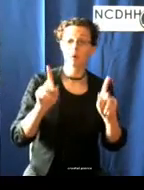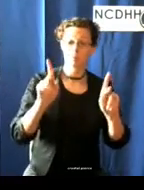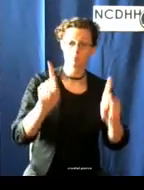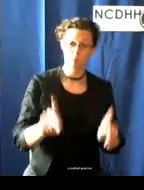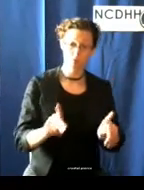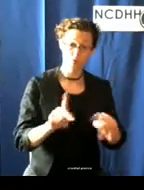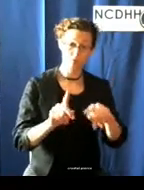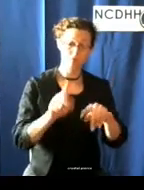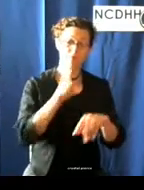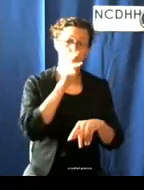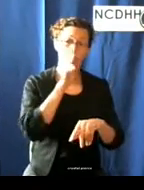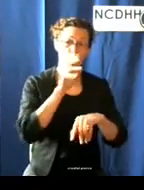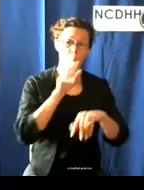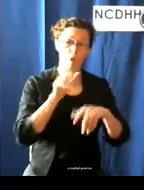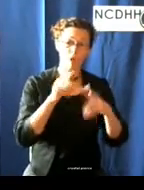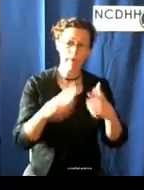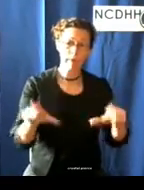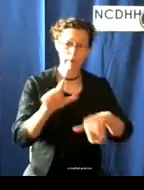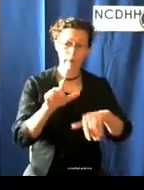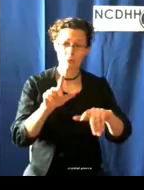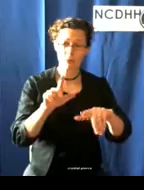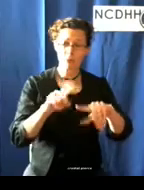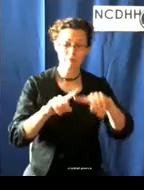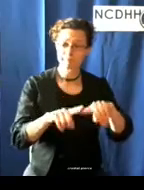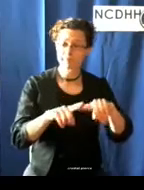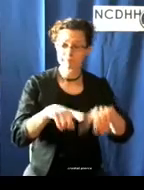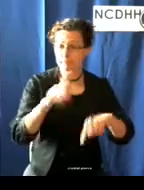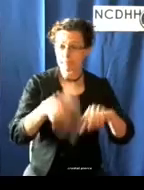IT IS KIND OF DIFFICULT TO HAVE EFFECTIVE COMMUNICATION WHEN